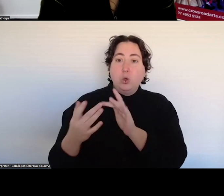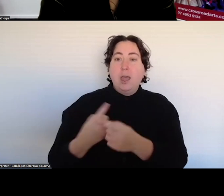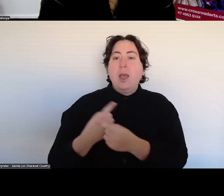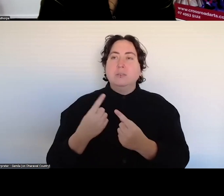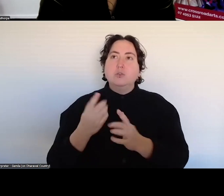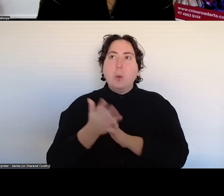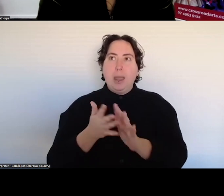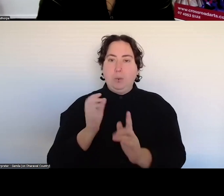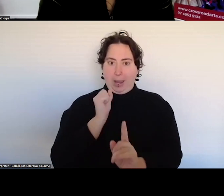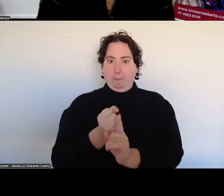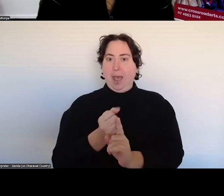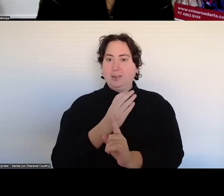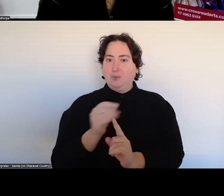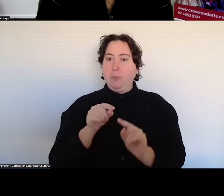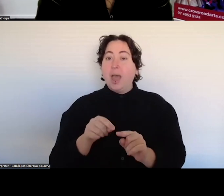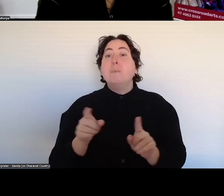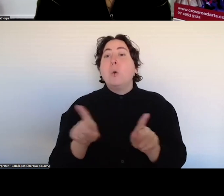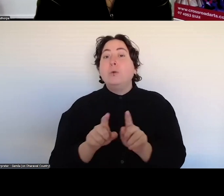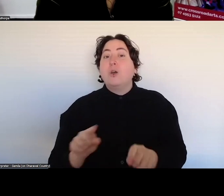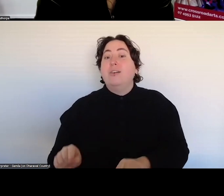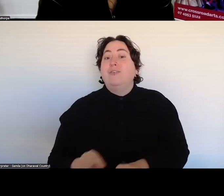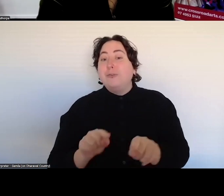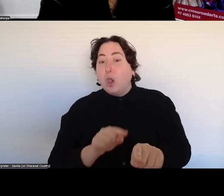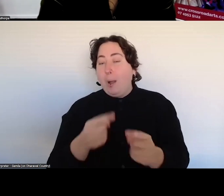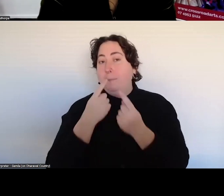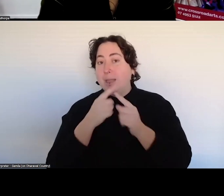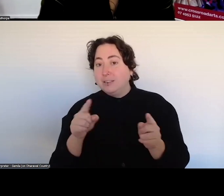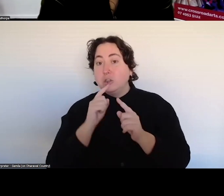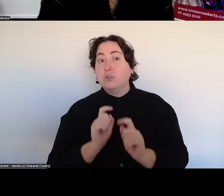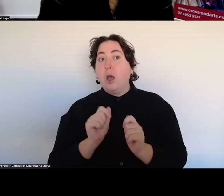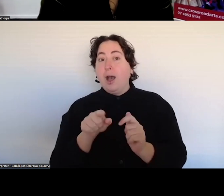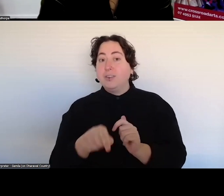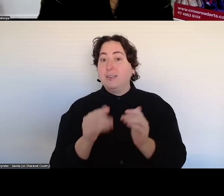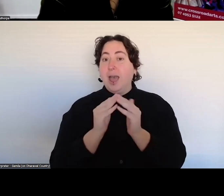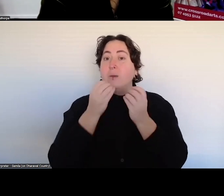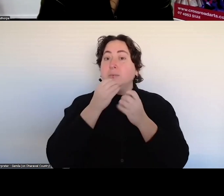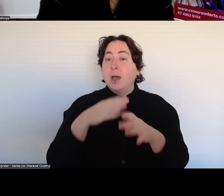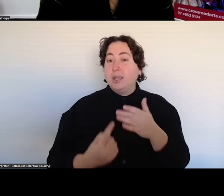it is the follow-up messages as well. After the event we did personalised emails rather